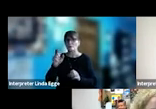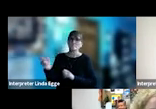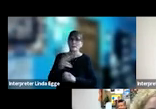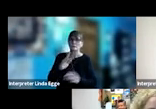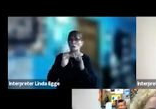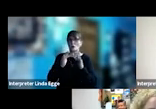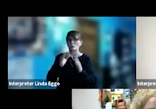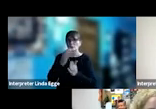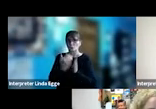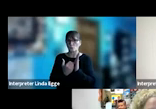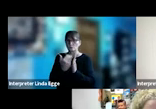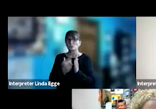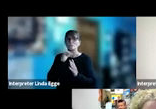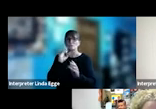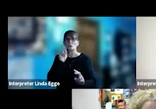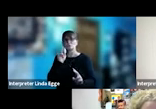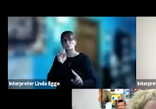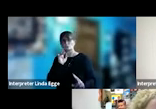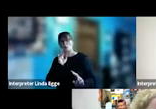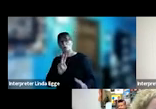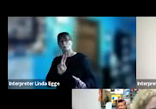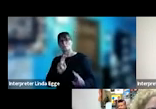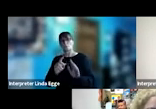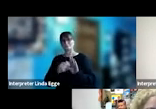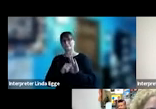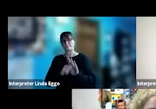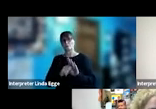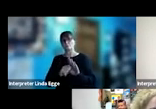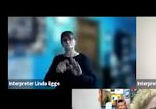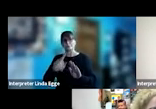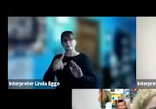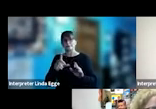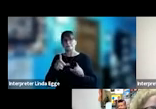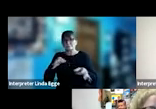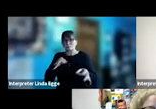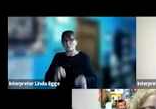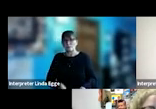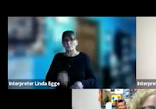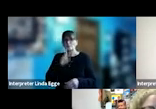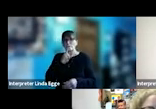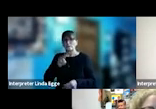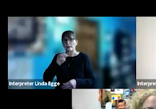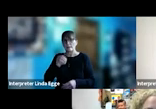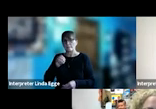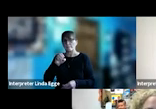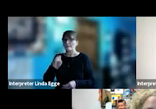Some folks are looking for sample descriptions, and we do have MSRs, that real MSRs that you can look at.